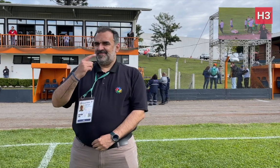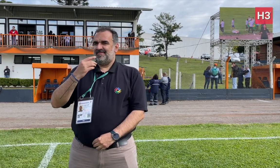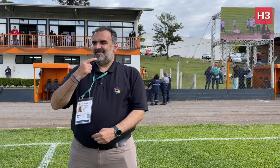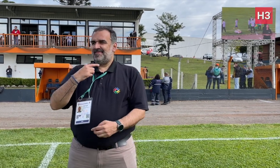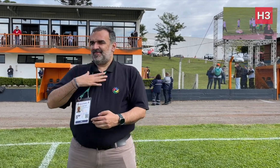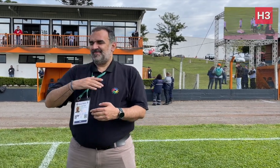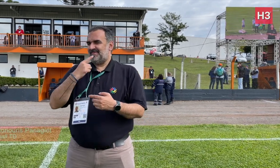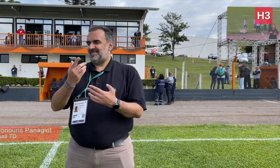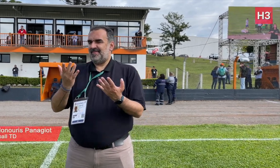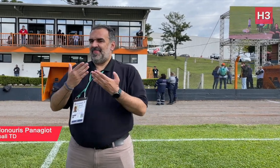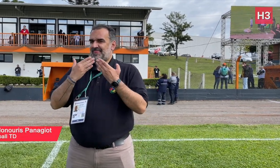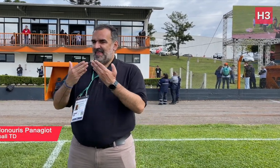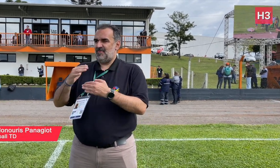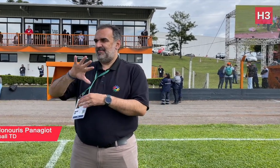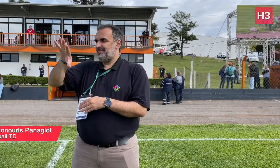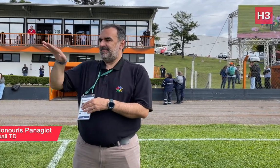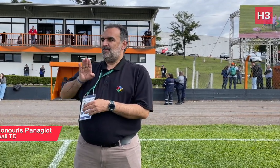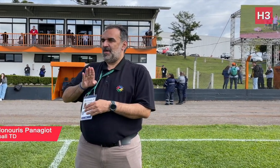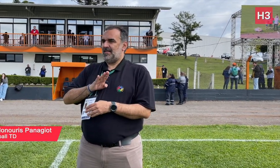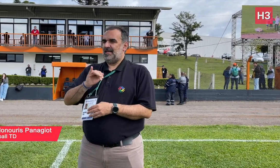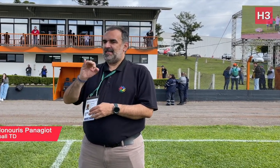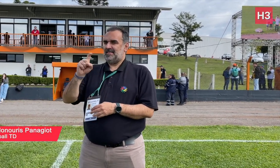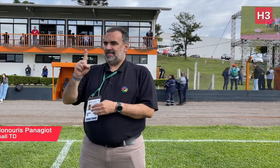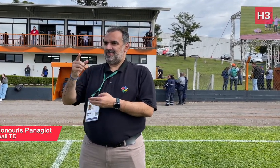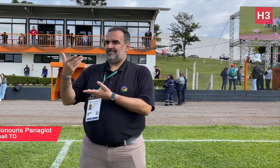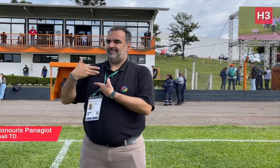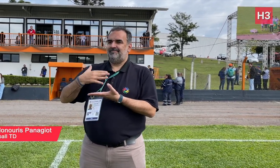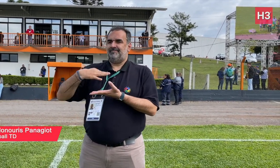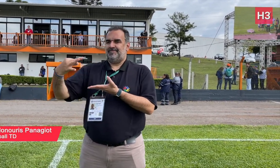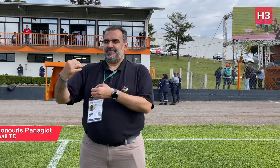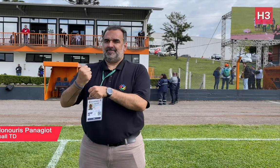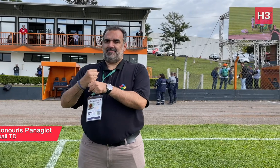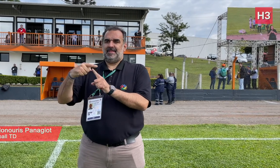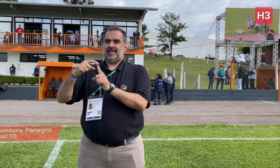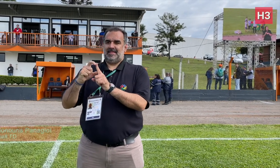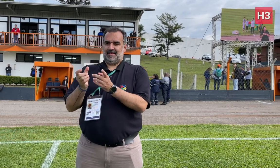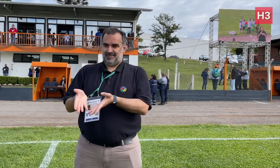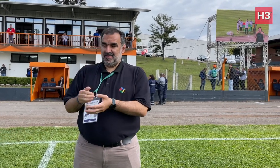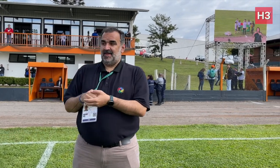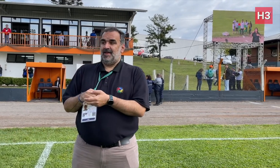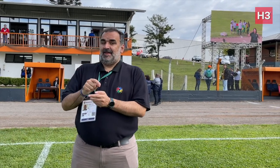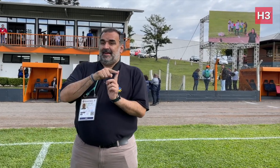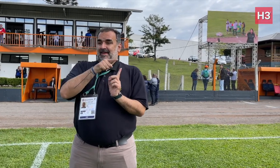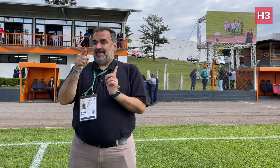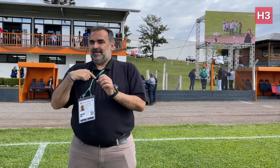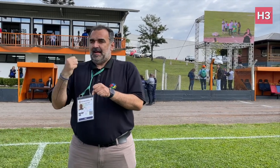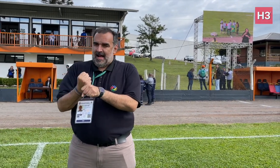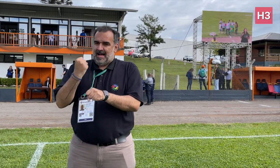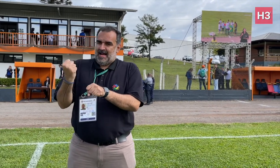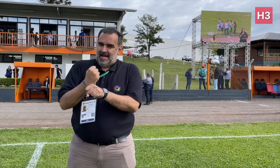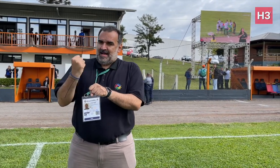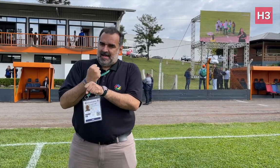First, I wanted to thank the Brazil organization committee (OC) and ISCD for inviting me to work here.